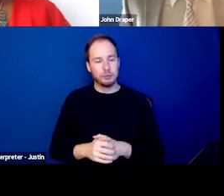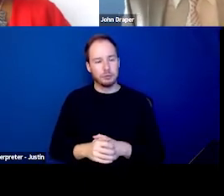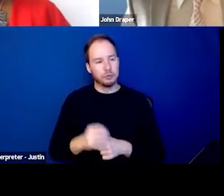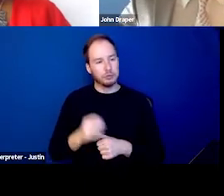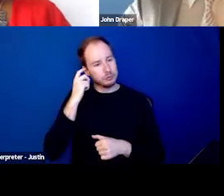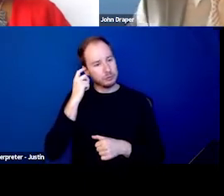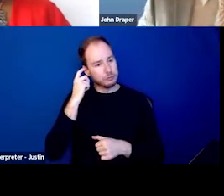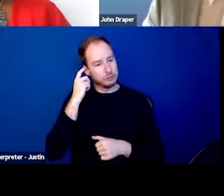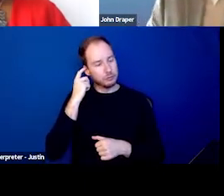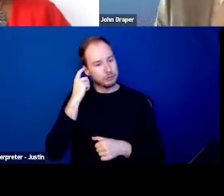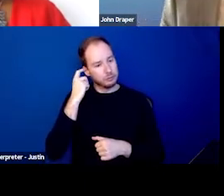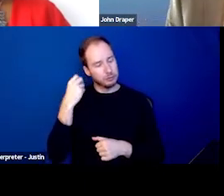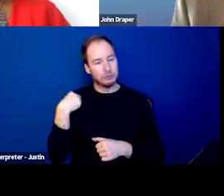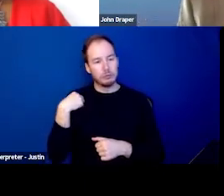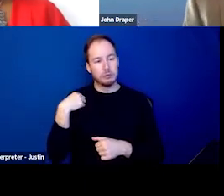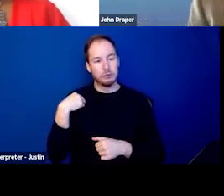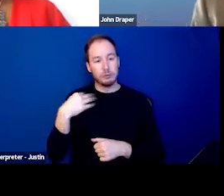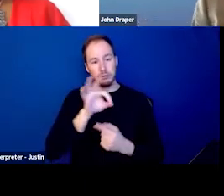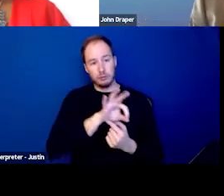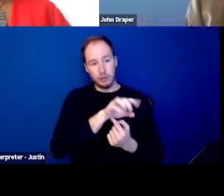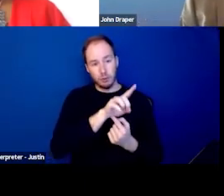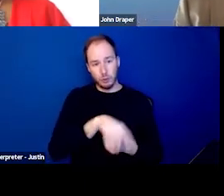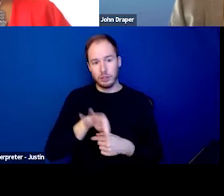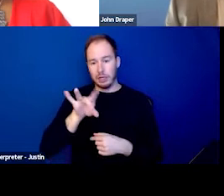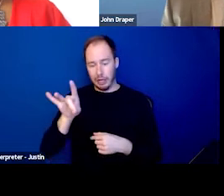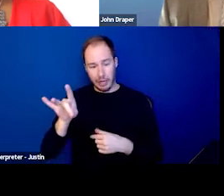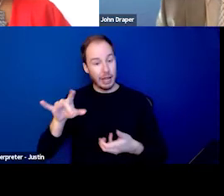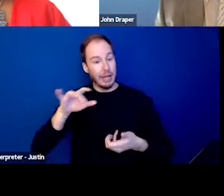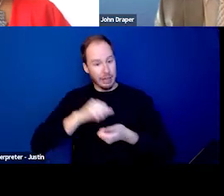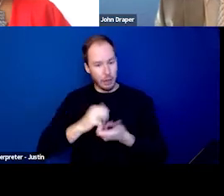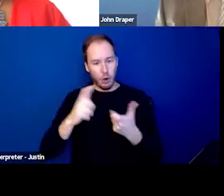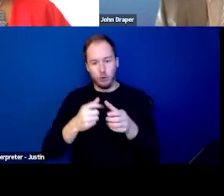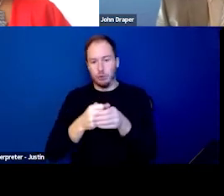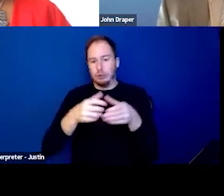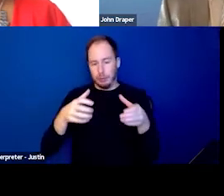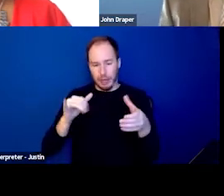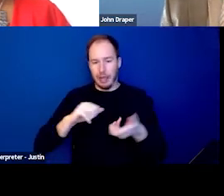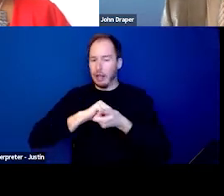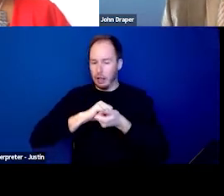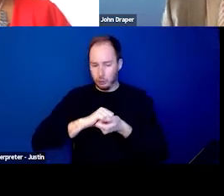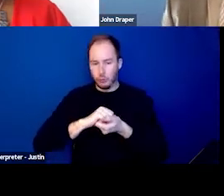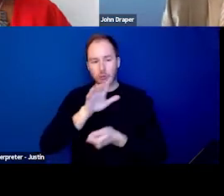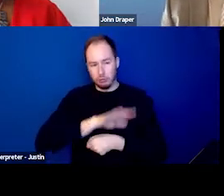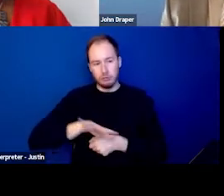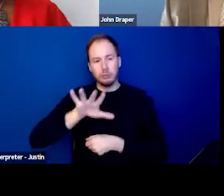We're also looking to expand our 911 and 988 collaborations nationally by working with the National Emergency Number Association.